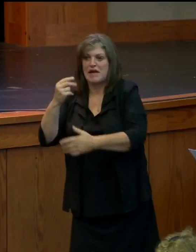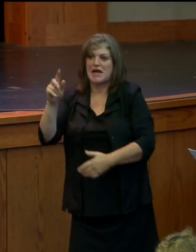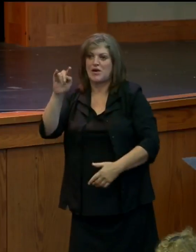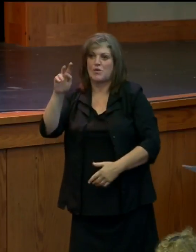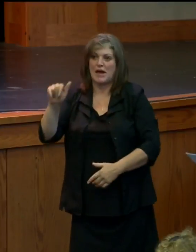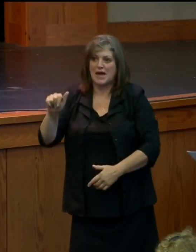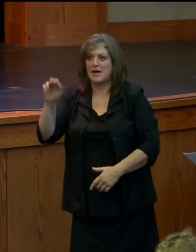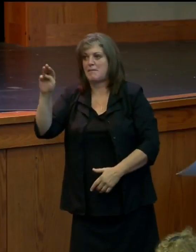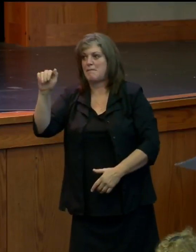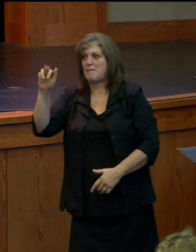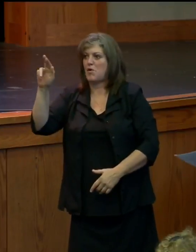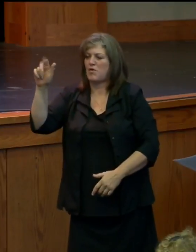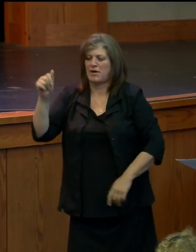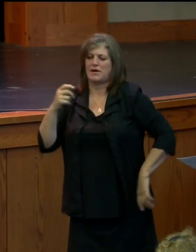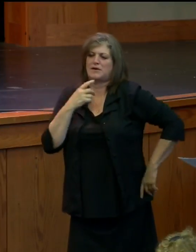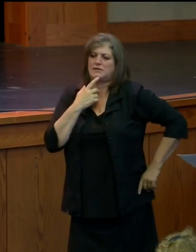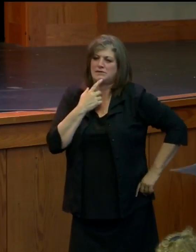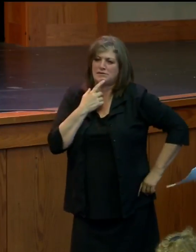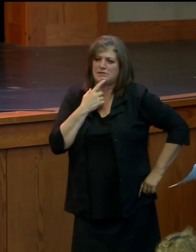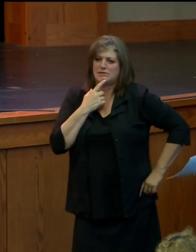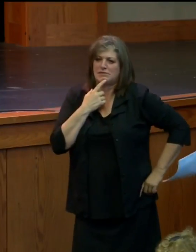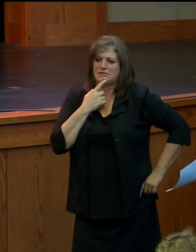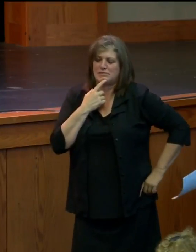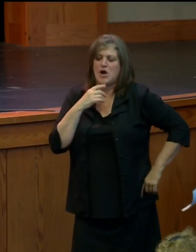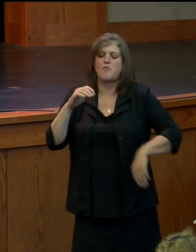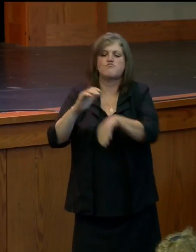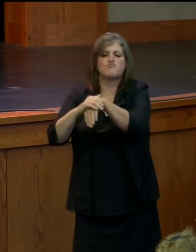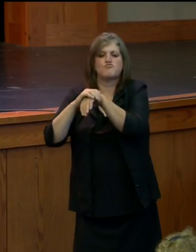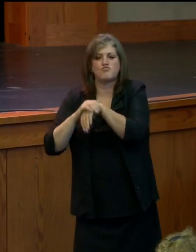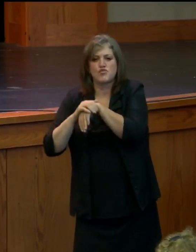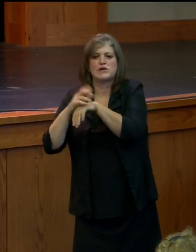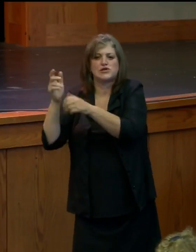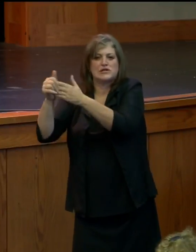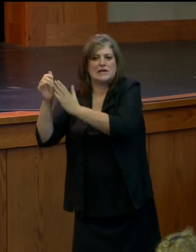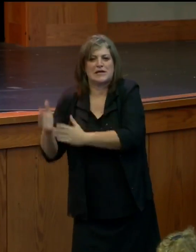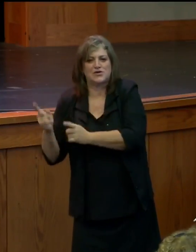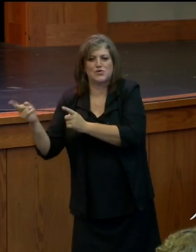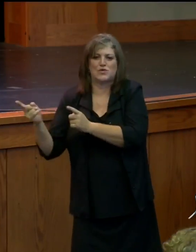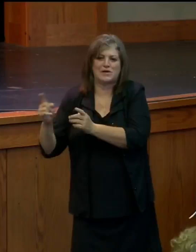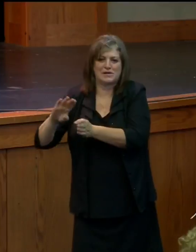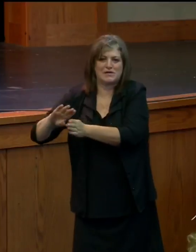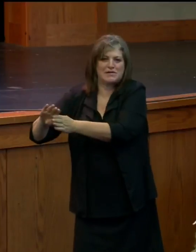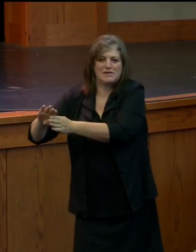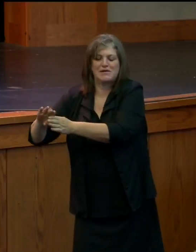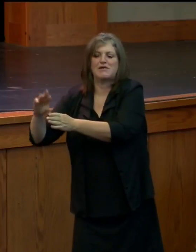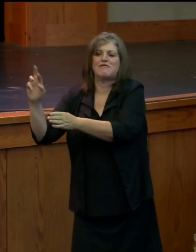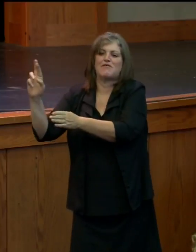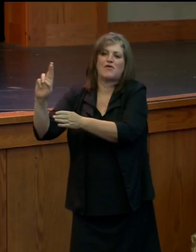WE NEED TO PLEDGE FOR A REPUBLICAN FORM OF GOVERNMENT